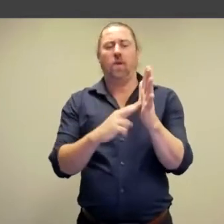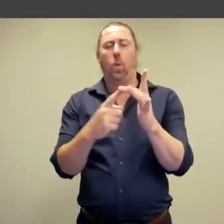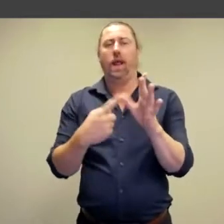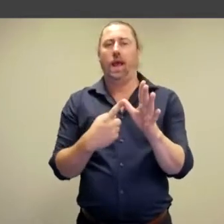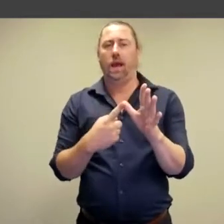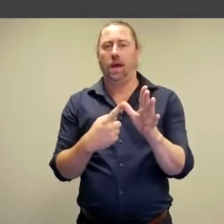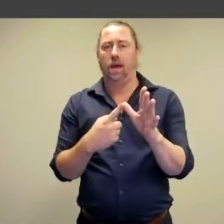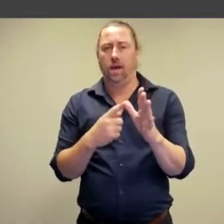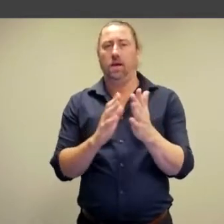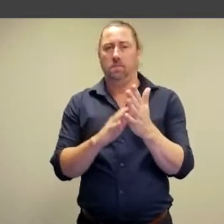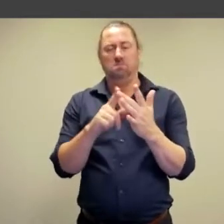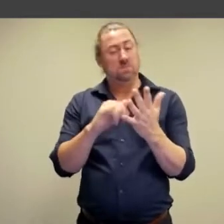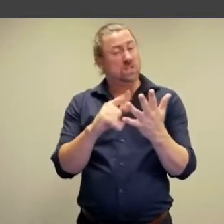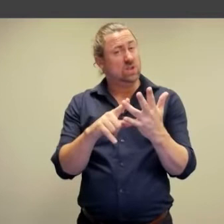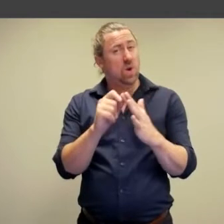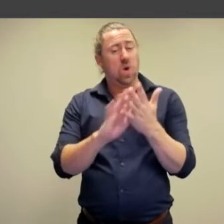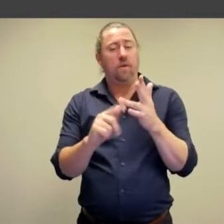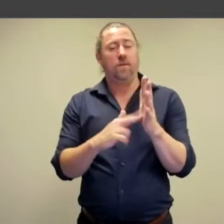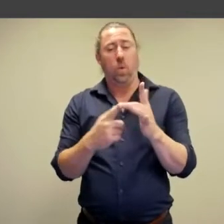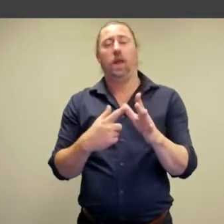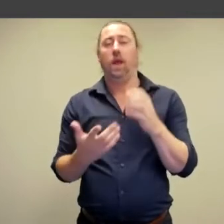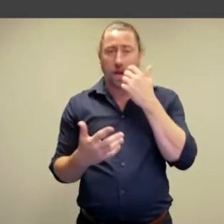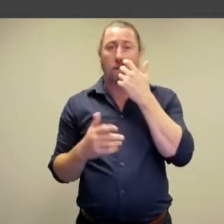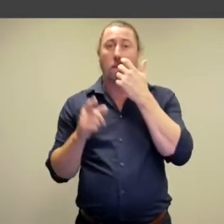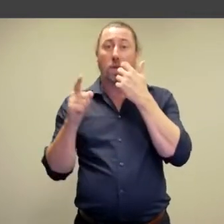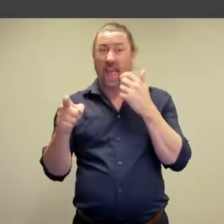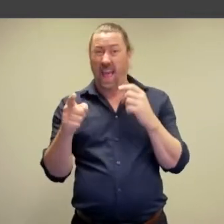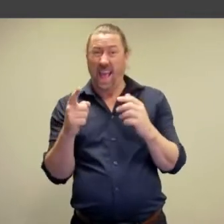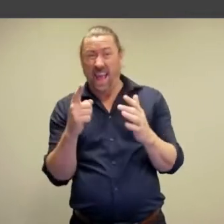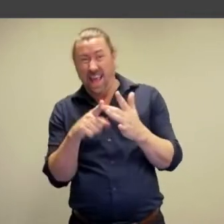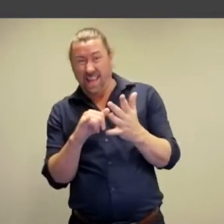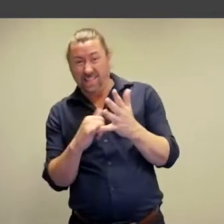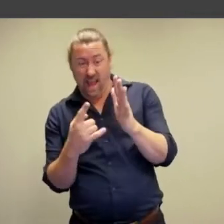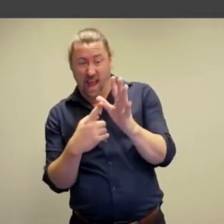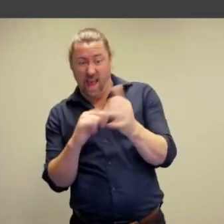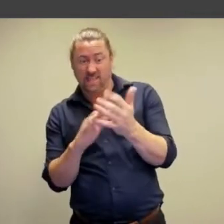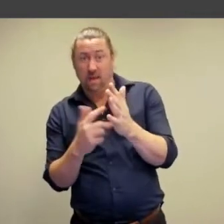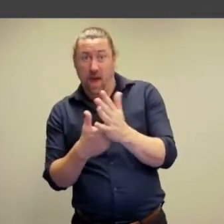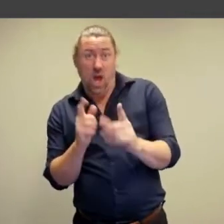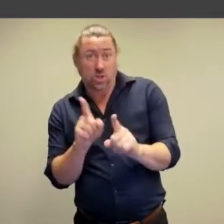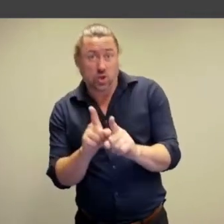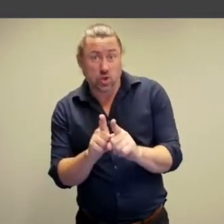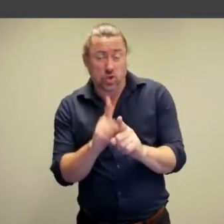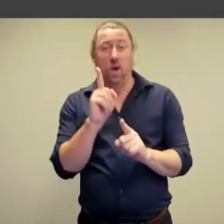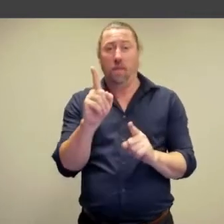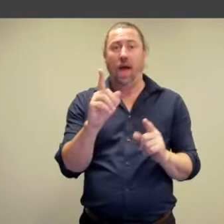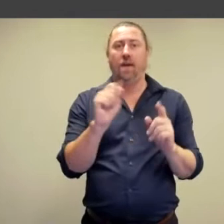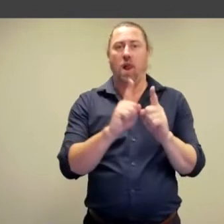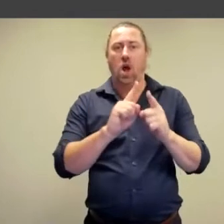interestingly both a type of ASMR